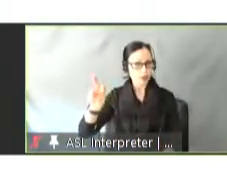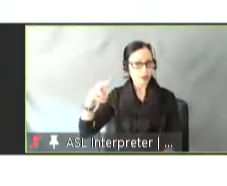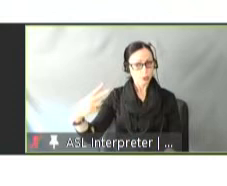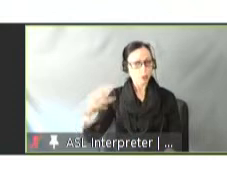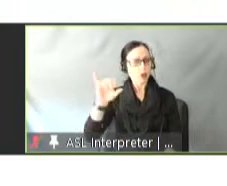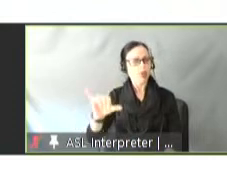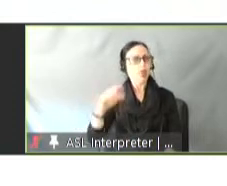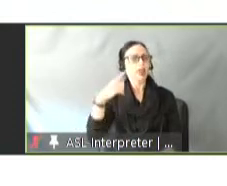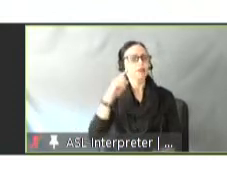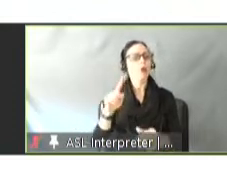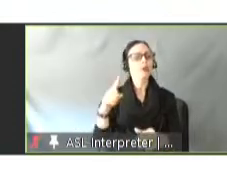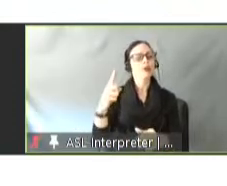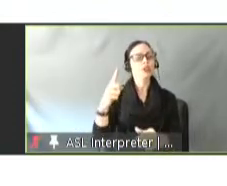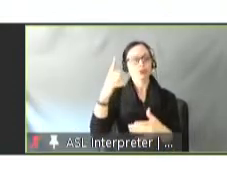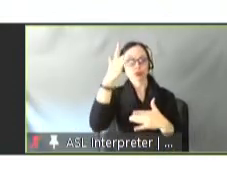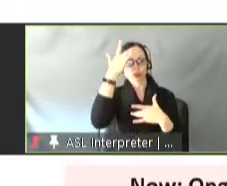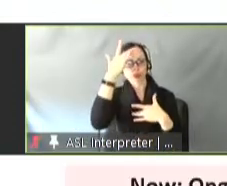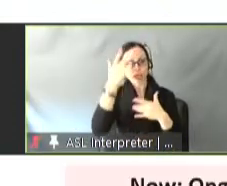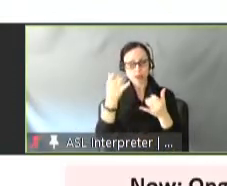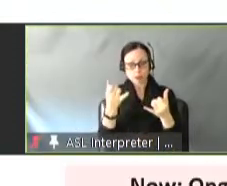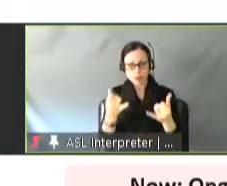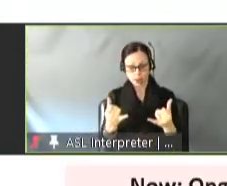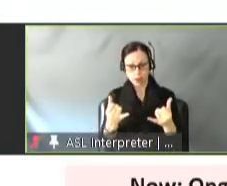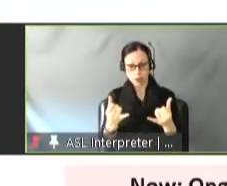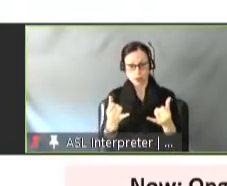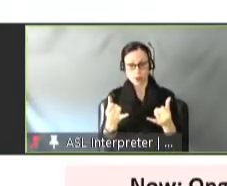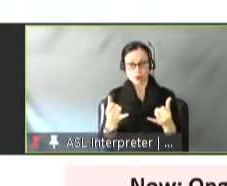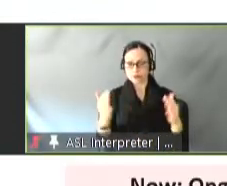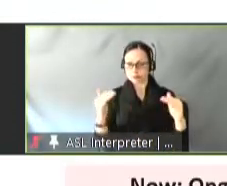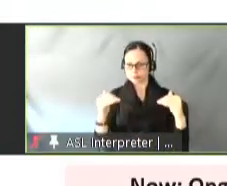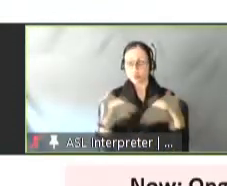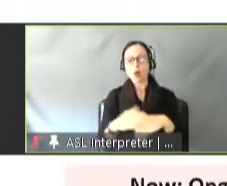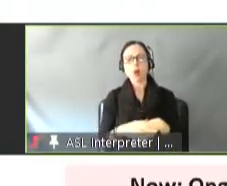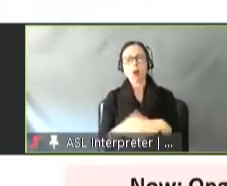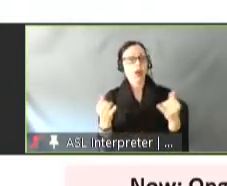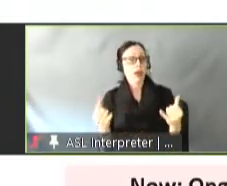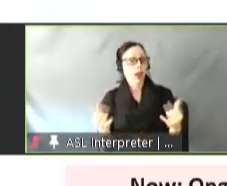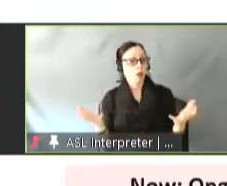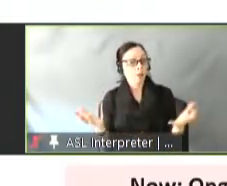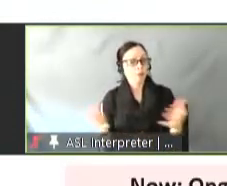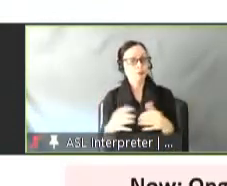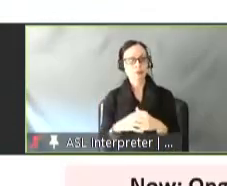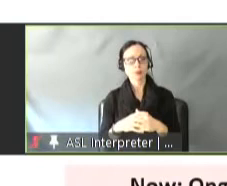But where we are now, next, is that we have obviously had some time that has passed,